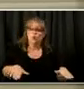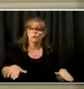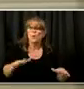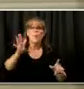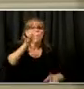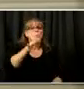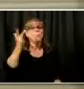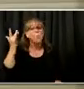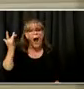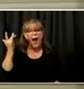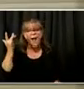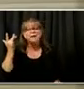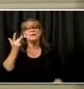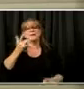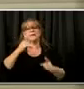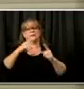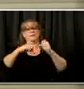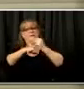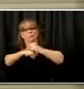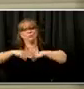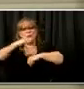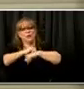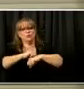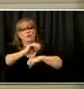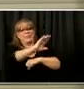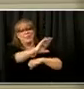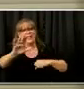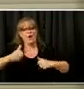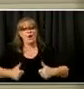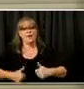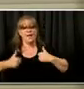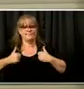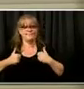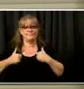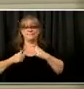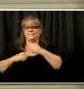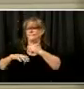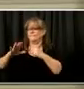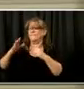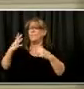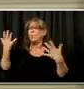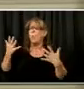desperately needed a predictable schedule with clear expectations supports kids in many ways from